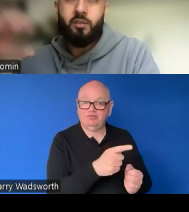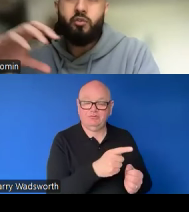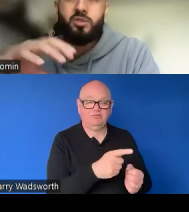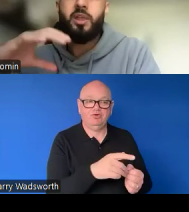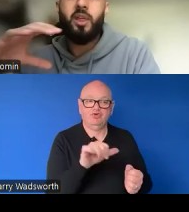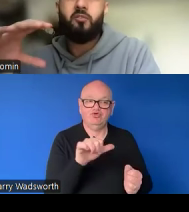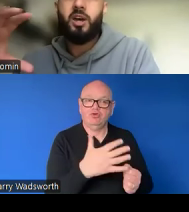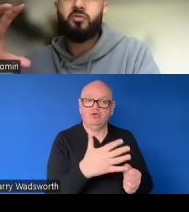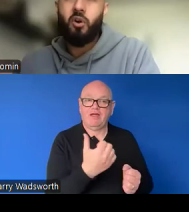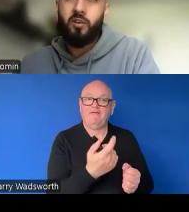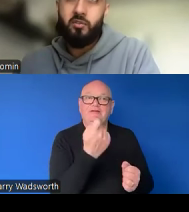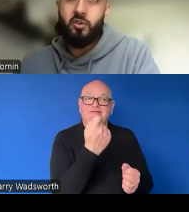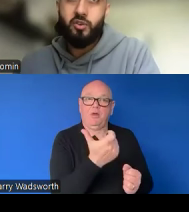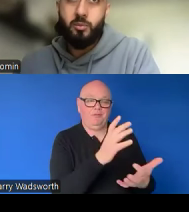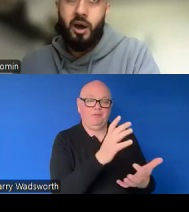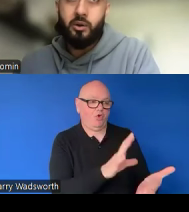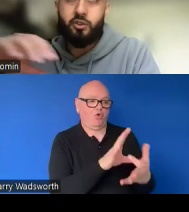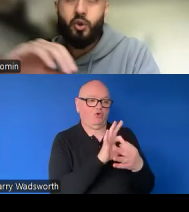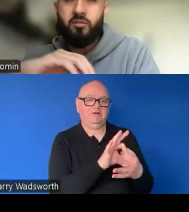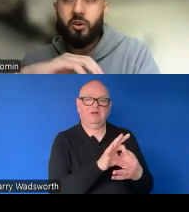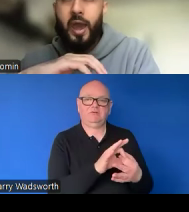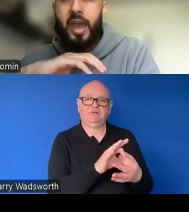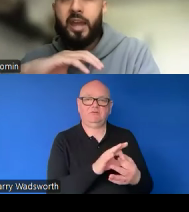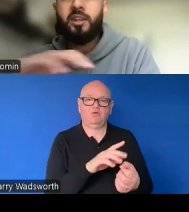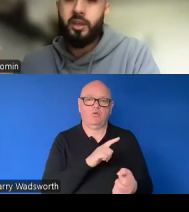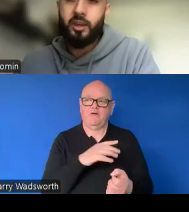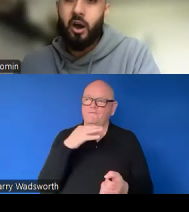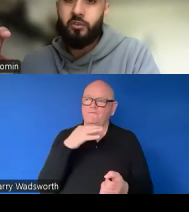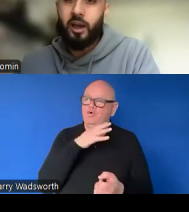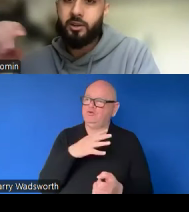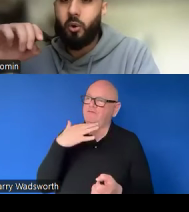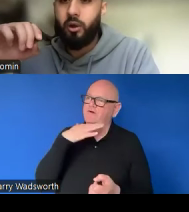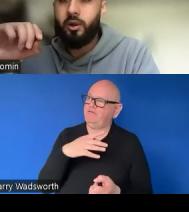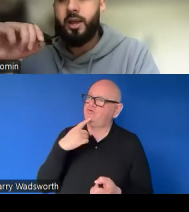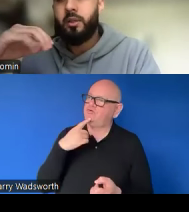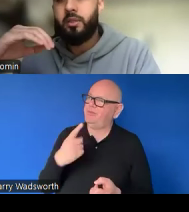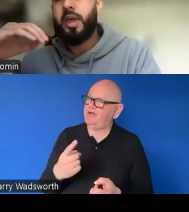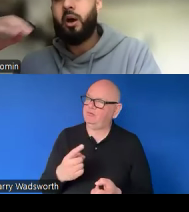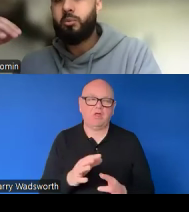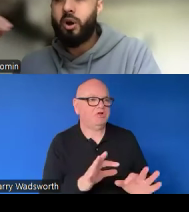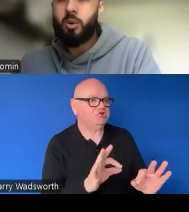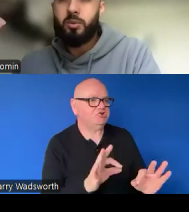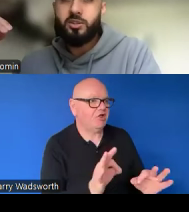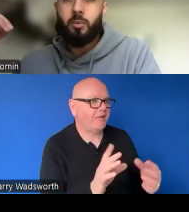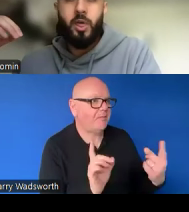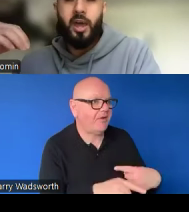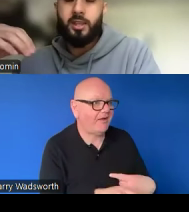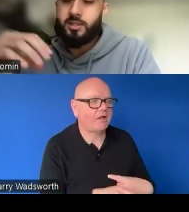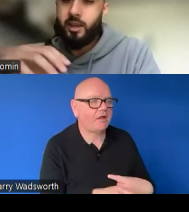If you spend that first £400 or £500 and you haven't got anything out of it at all, then I would probably stop there and say,